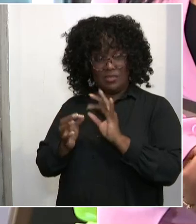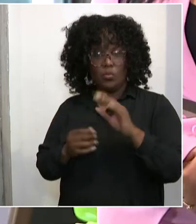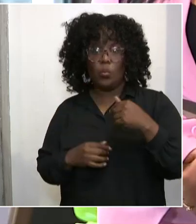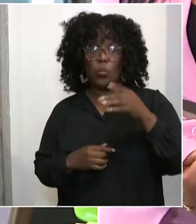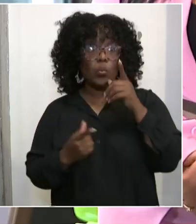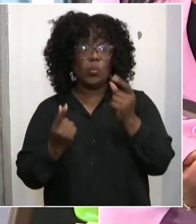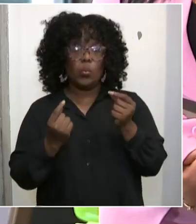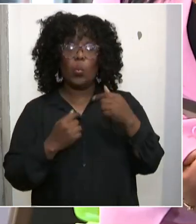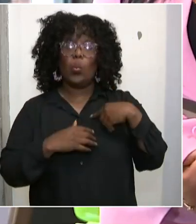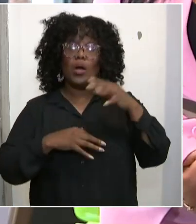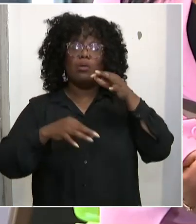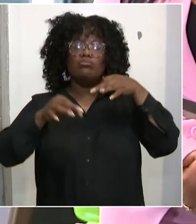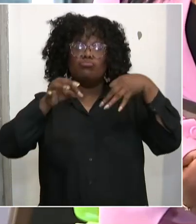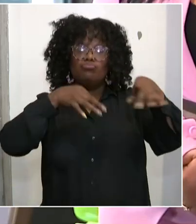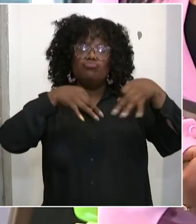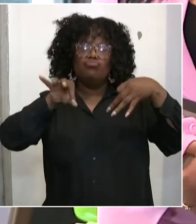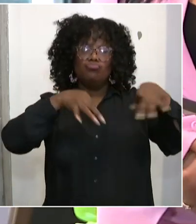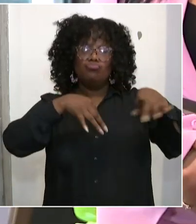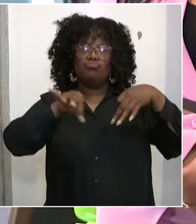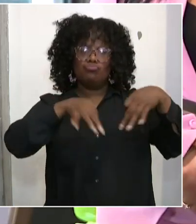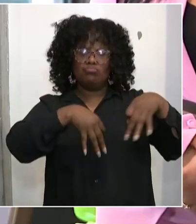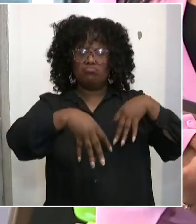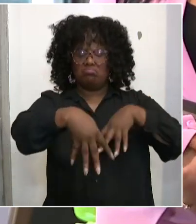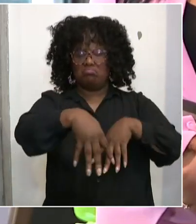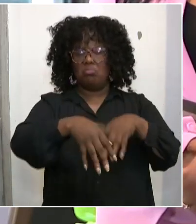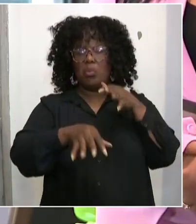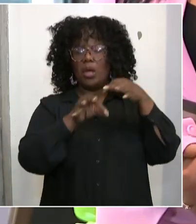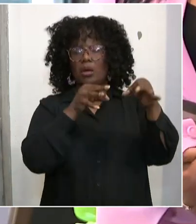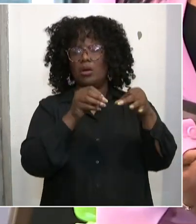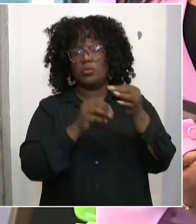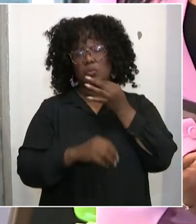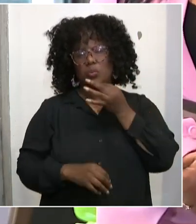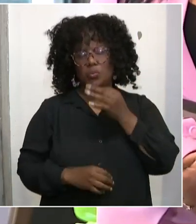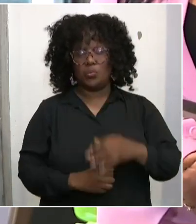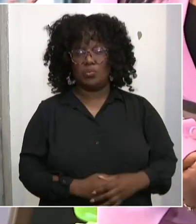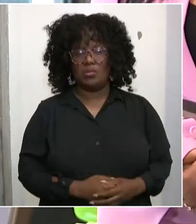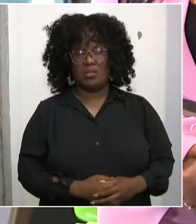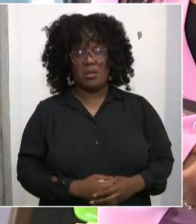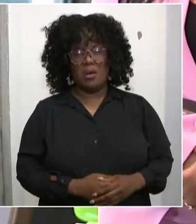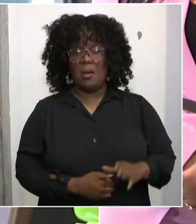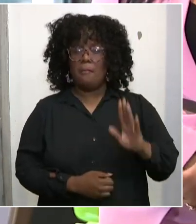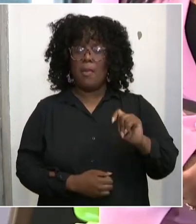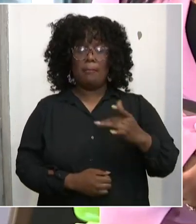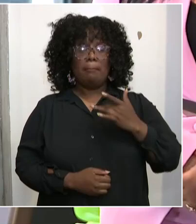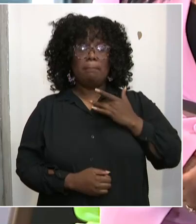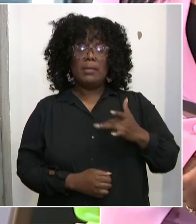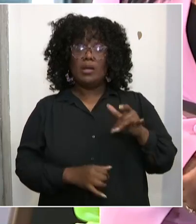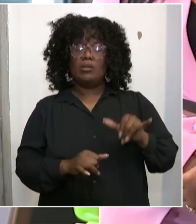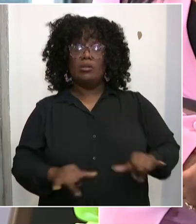we generally do a stand up right before that event to give more. Detail. There's information put at NSSE. DC.gov.